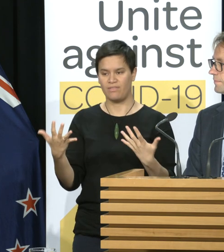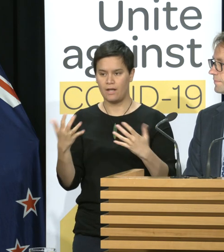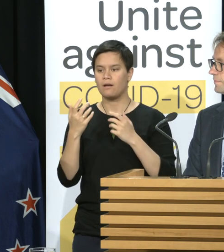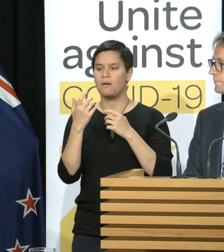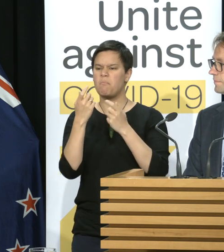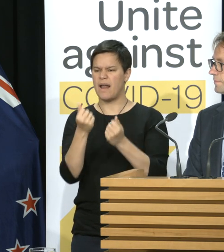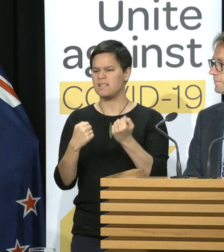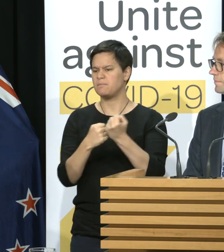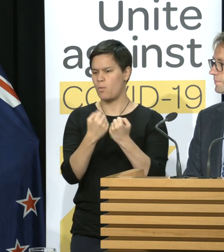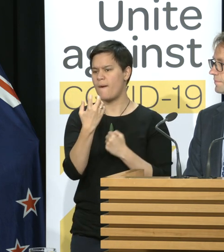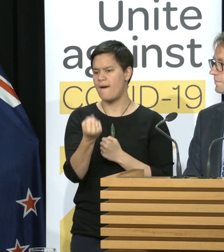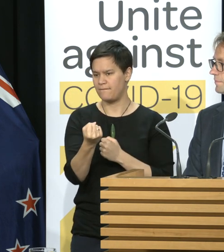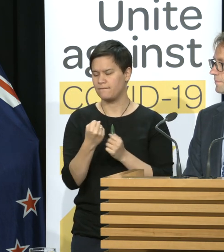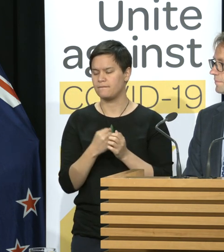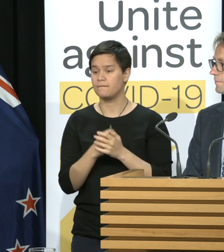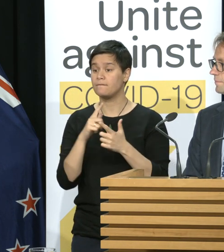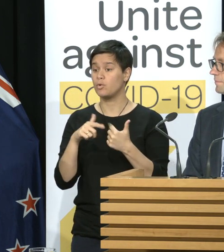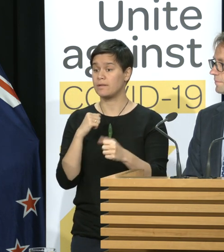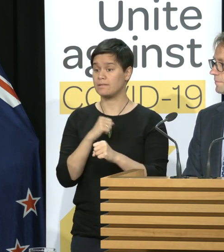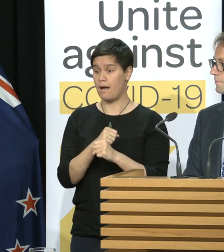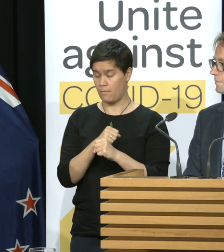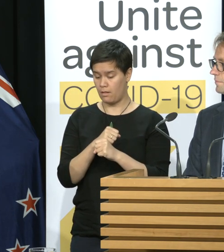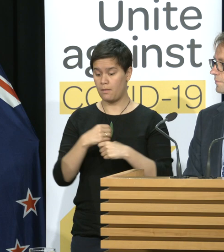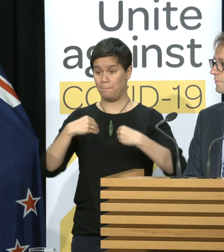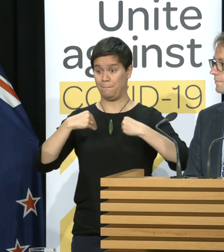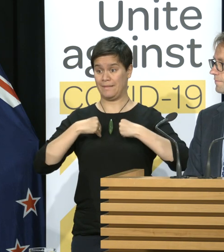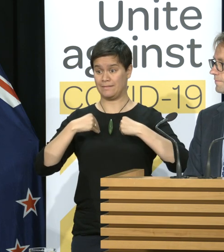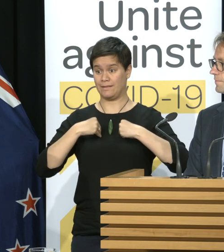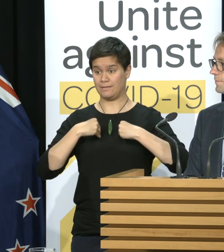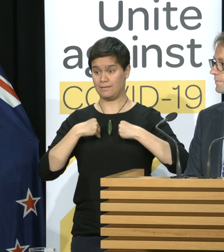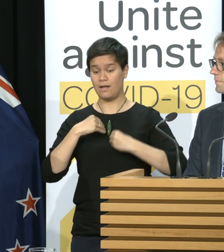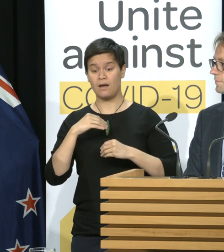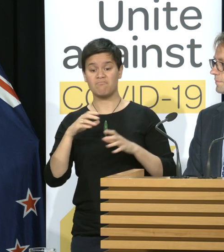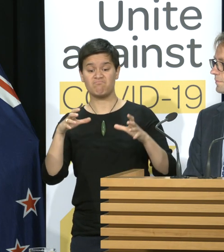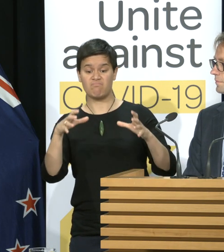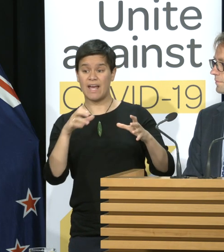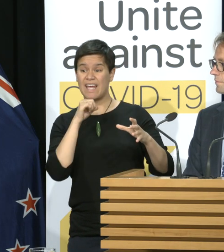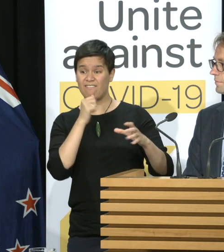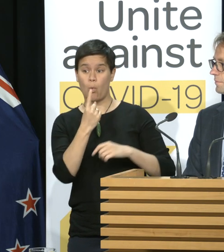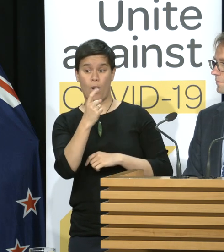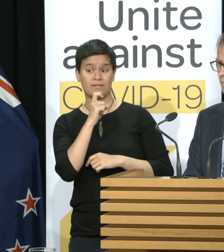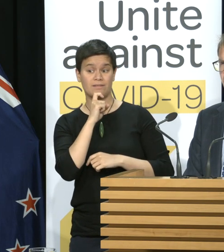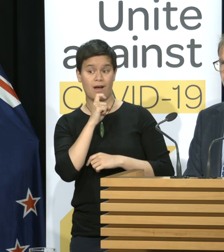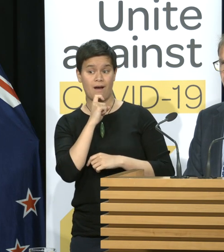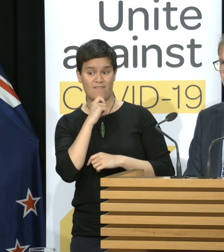is the fact that there is now a payment available to businesses whose staff need to isolate because they are awaiting a test result.